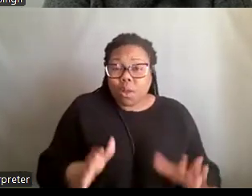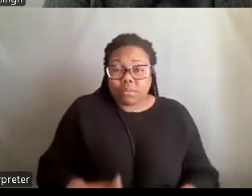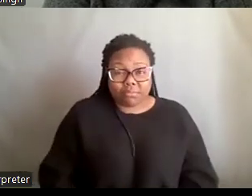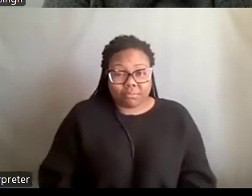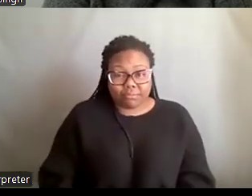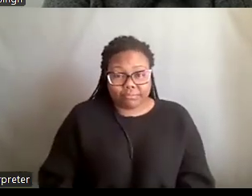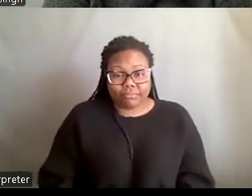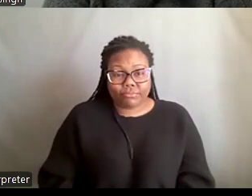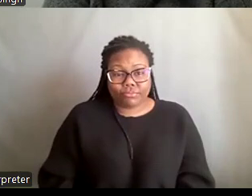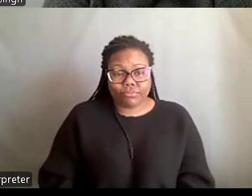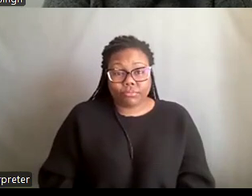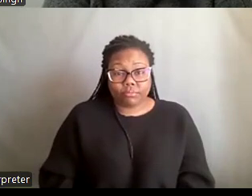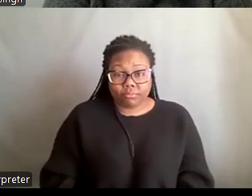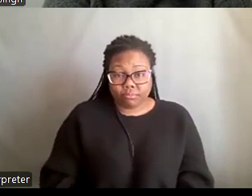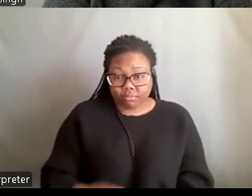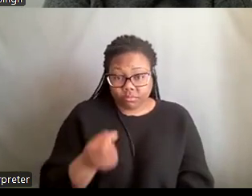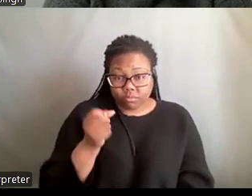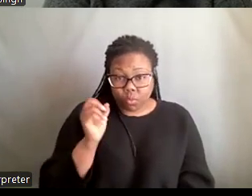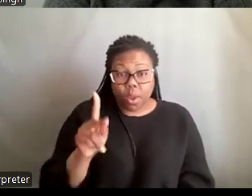going to have to start doing some things that we may not